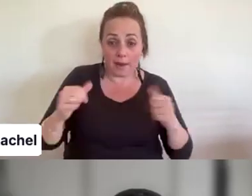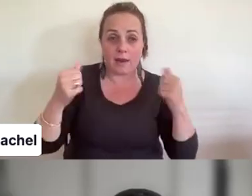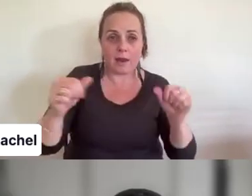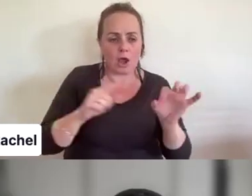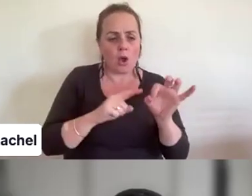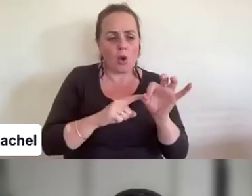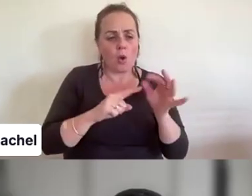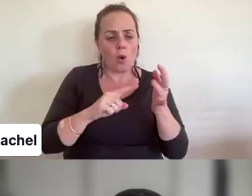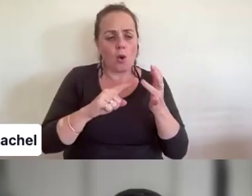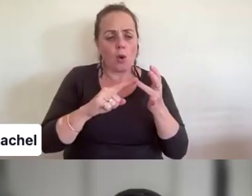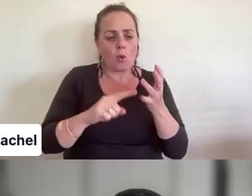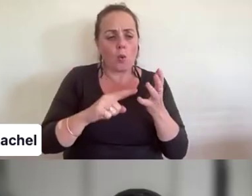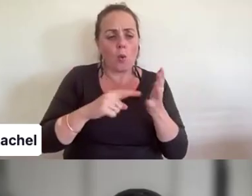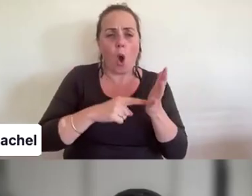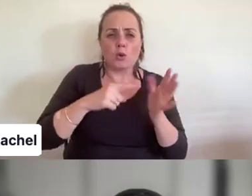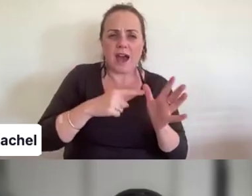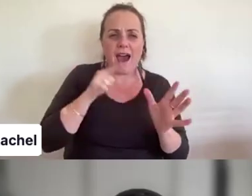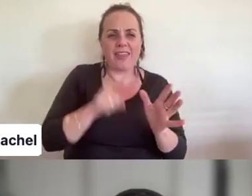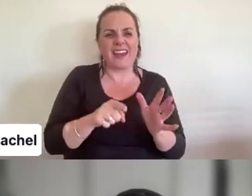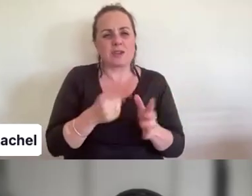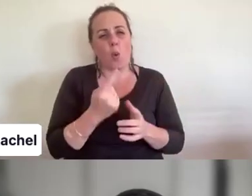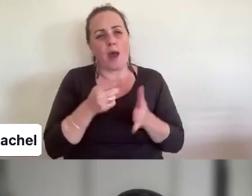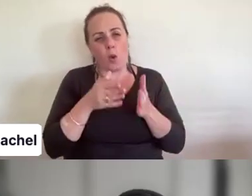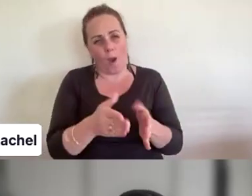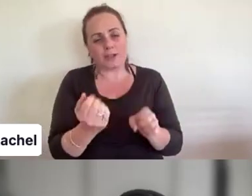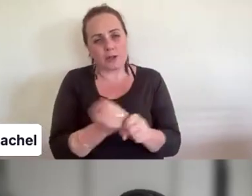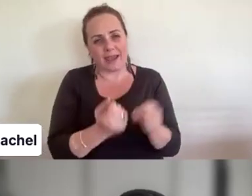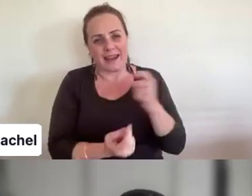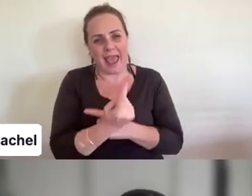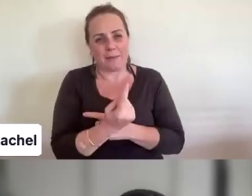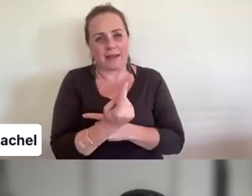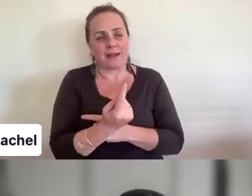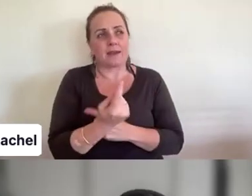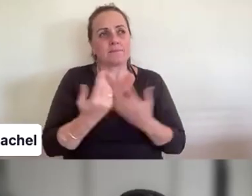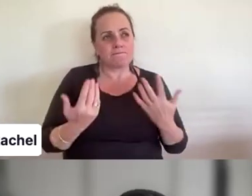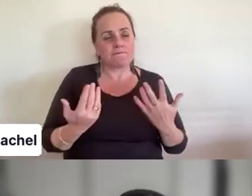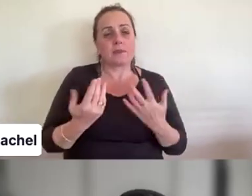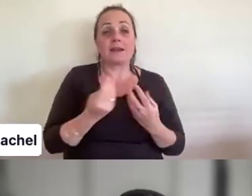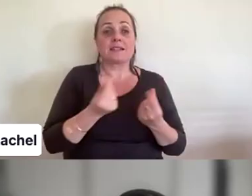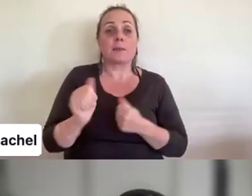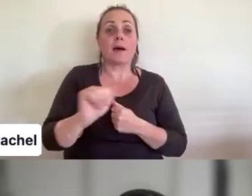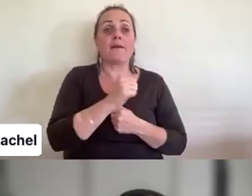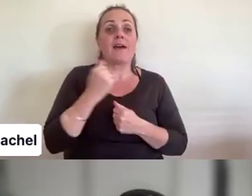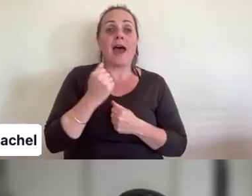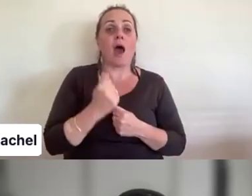very blunt instrument to make it happen. And I think some of our jurisdictions where we look to,